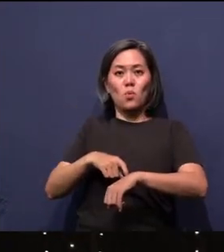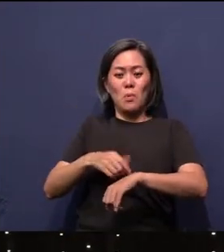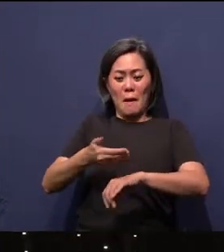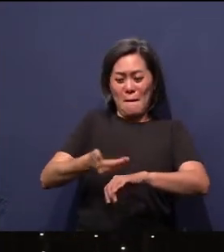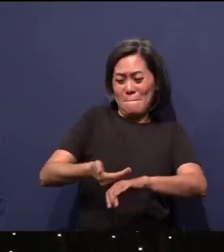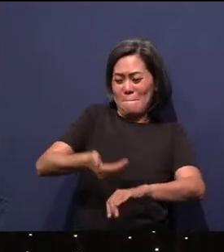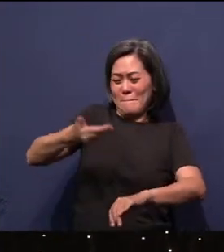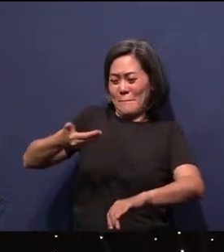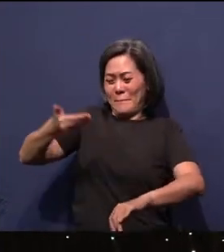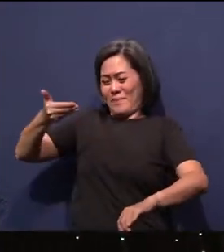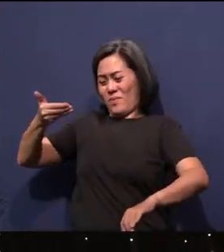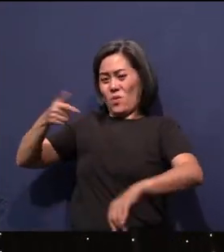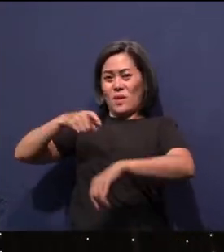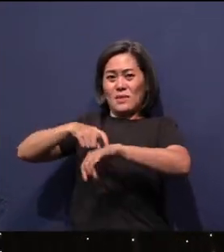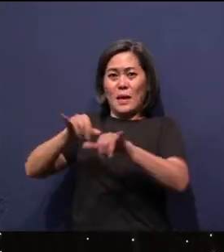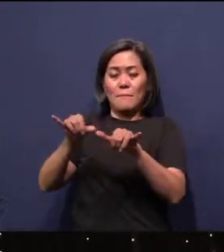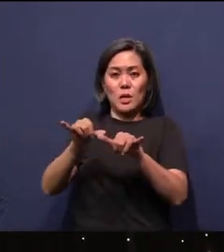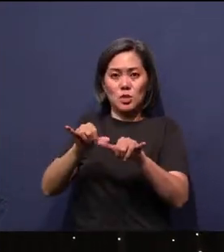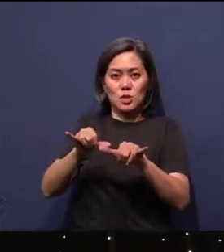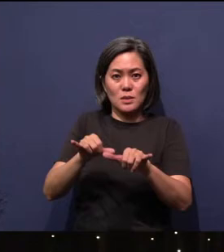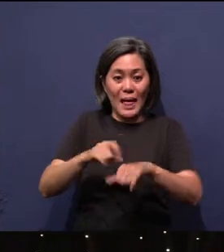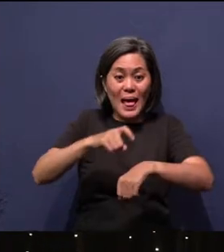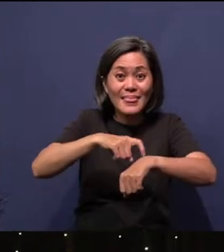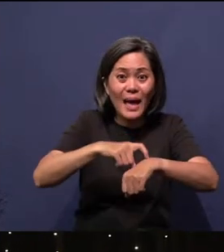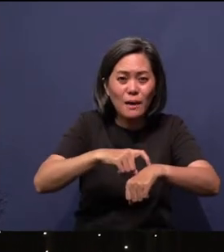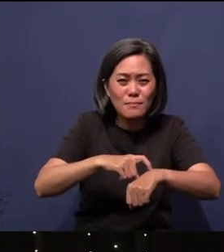of time, which is an invention of man, His